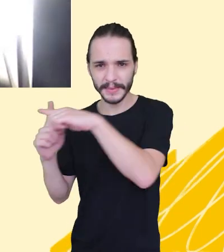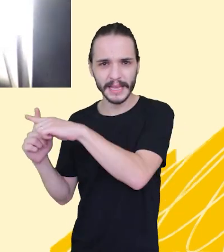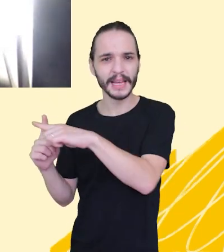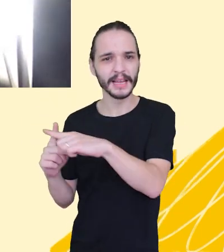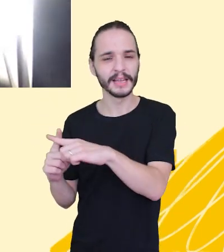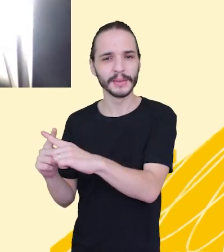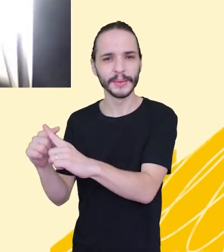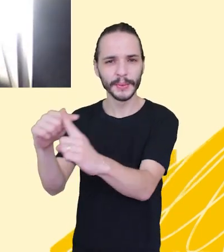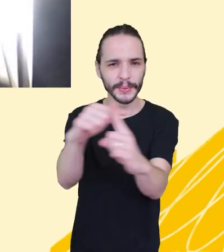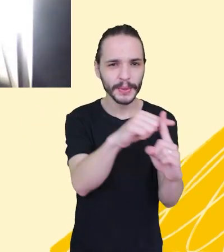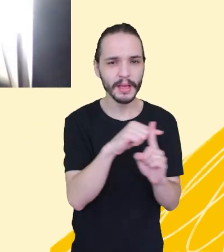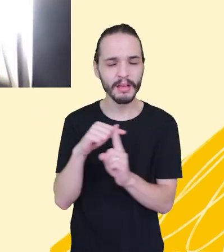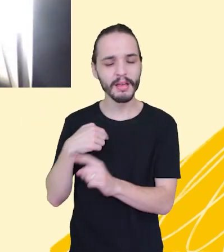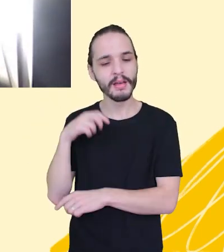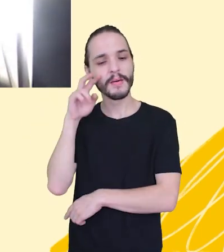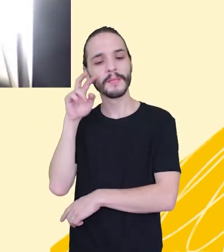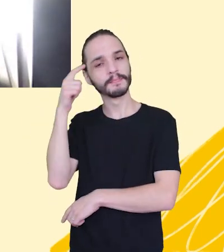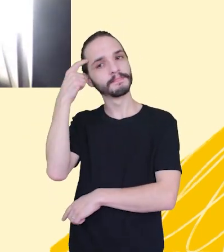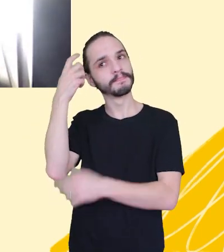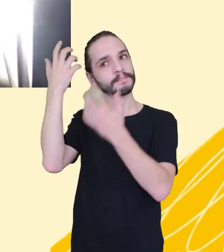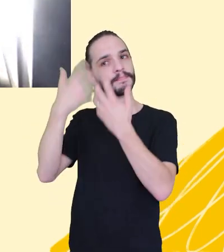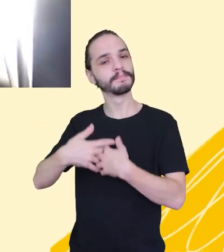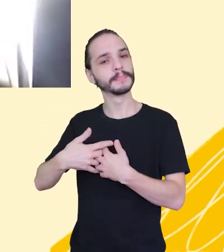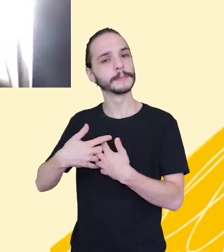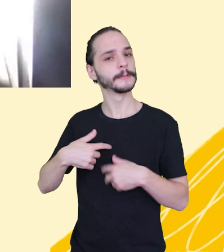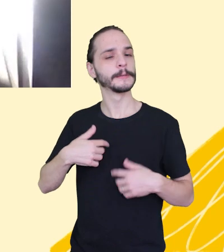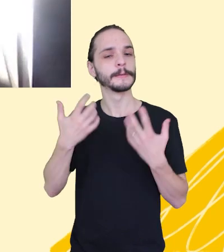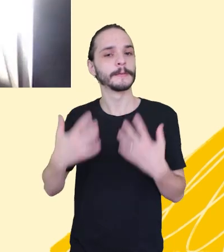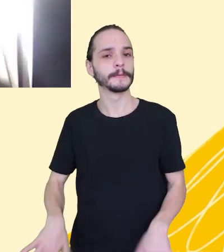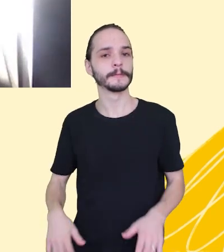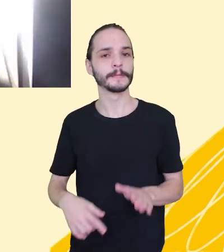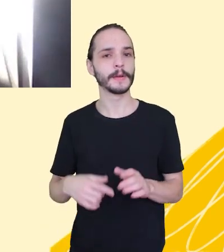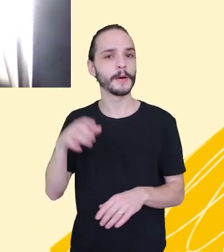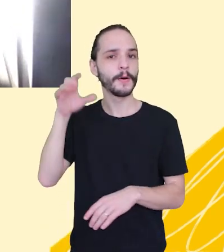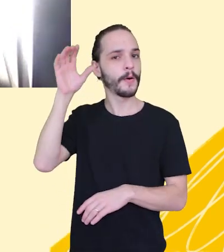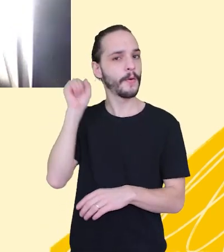"I don't want to hear what they hear when they dance."